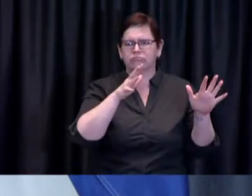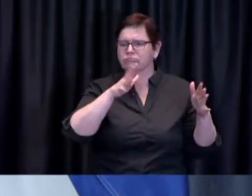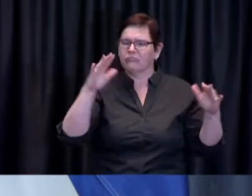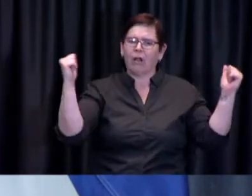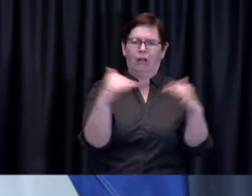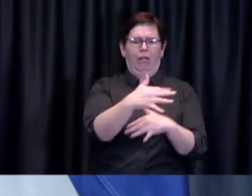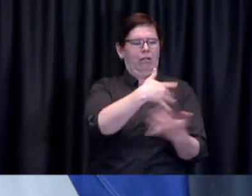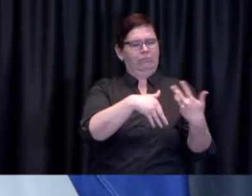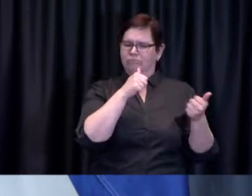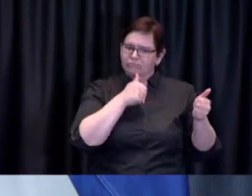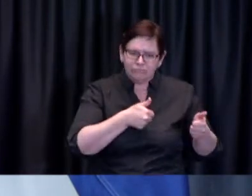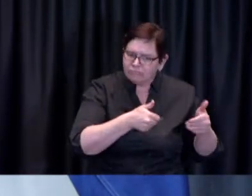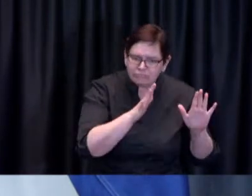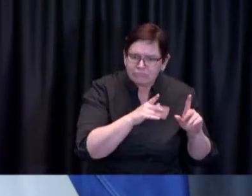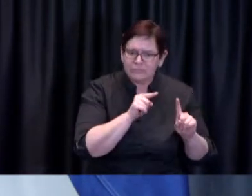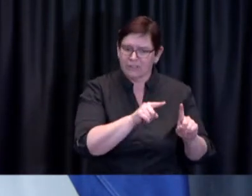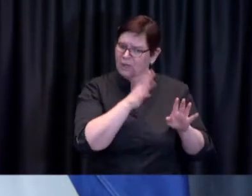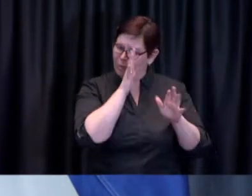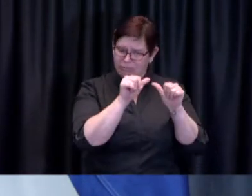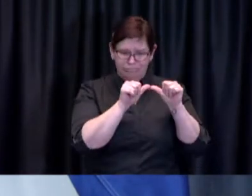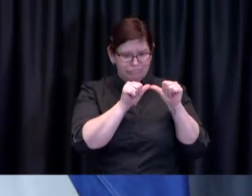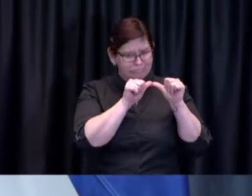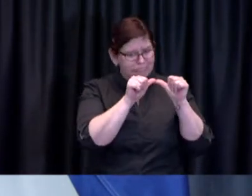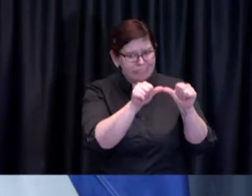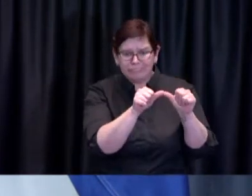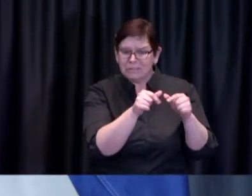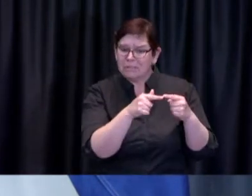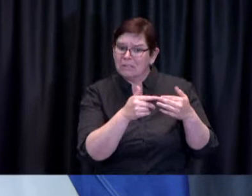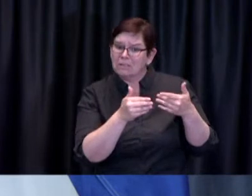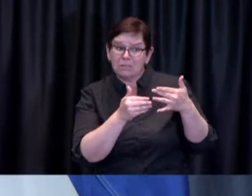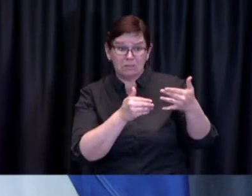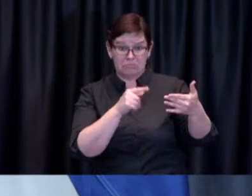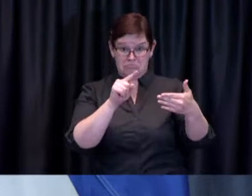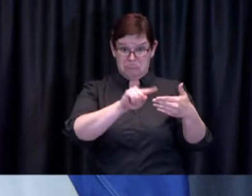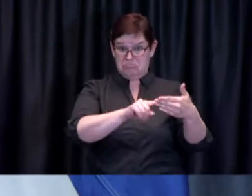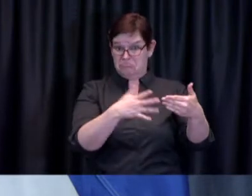will stay in place until the date is due to expire which is at the very beginning of June and so this